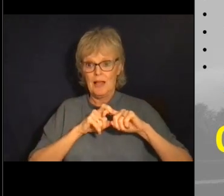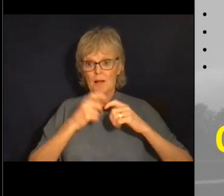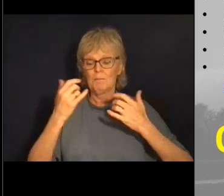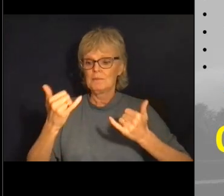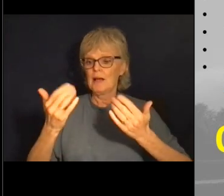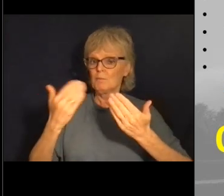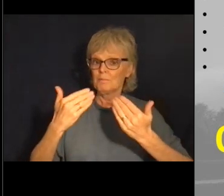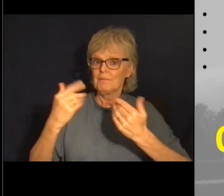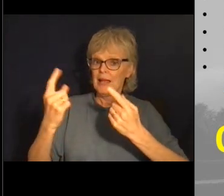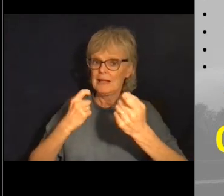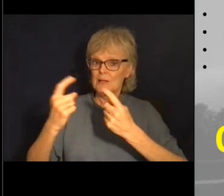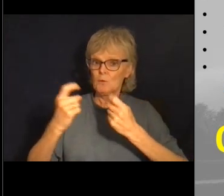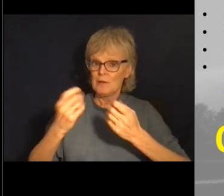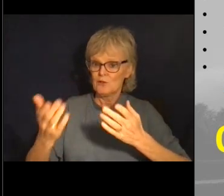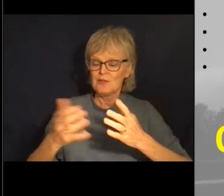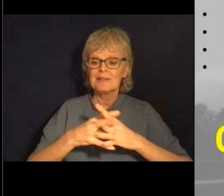that you guys have. Thank you.